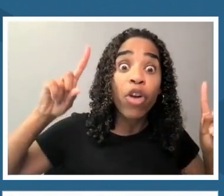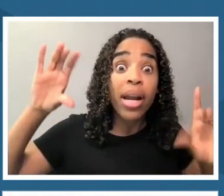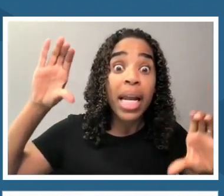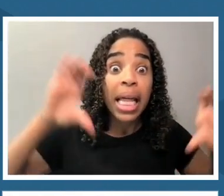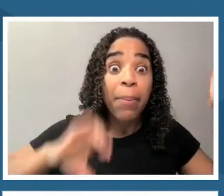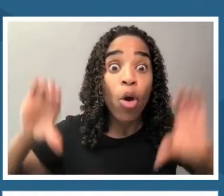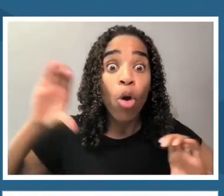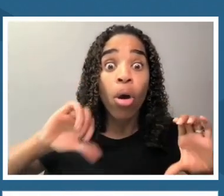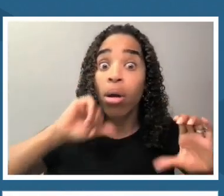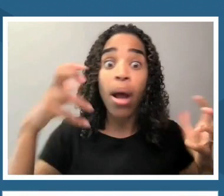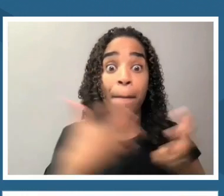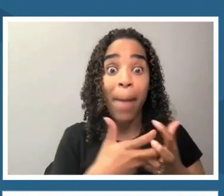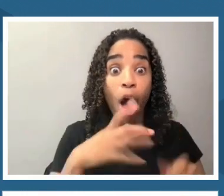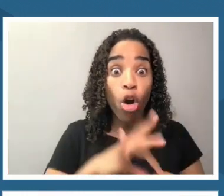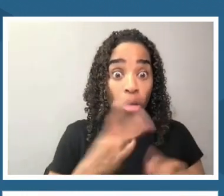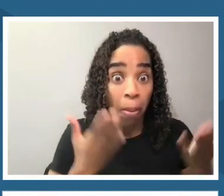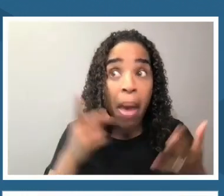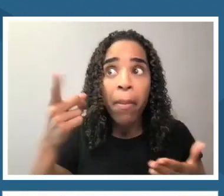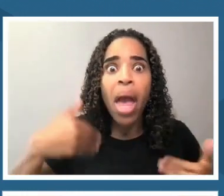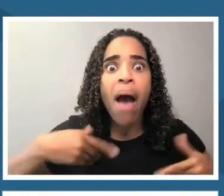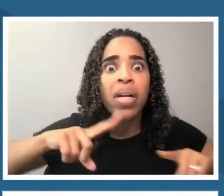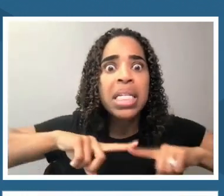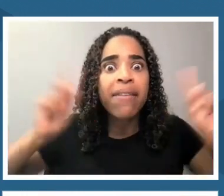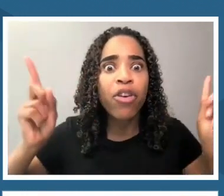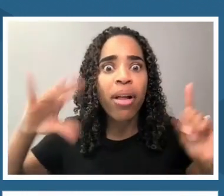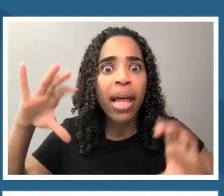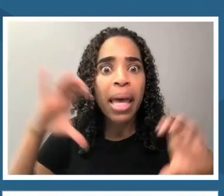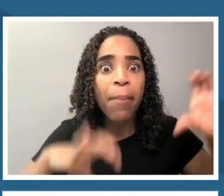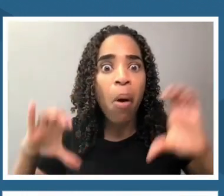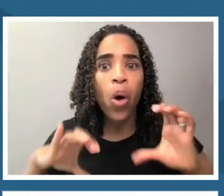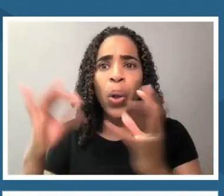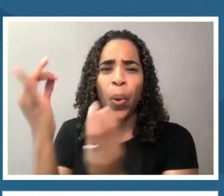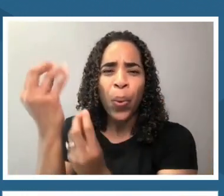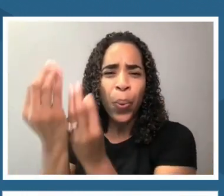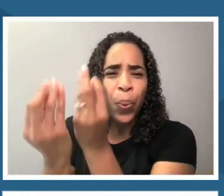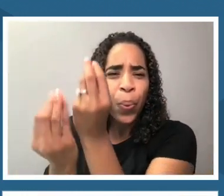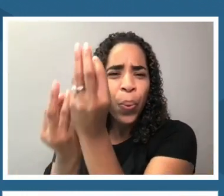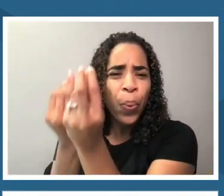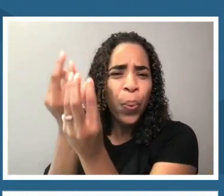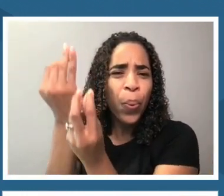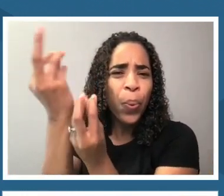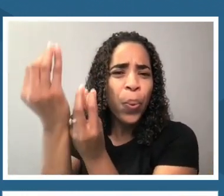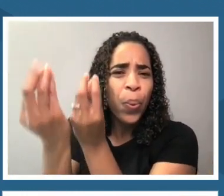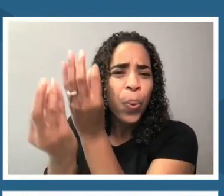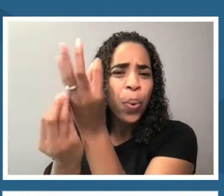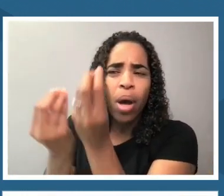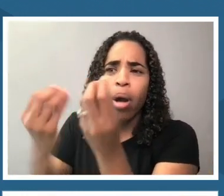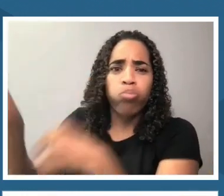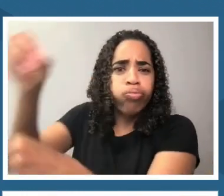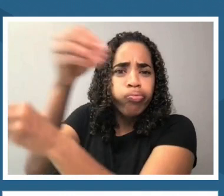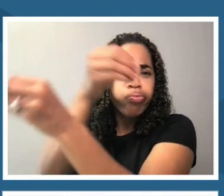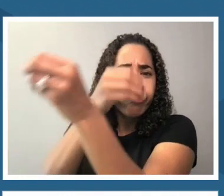might be something that happens so uh we'll we'll hold on to that for a minute because i think mercedes will